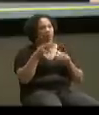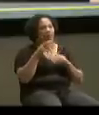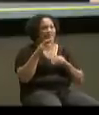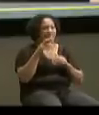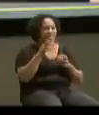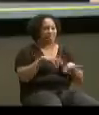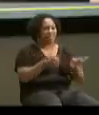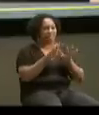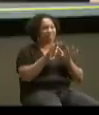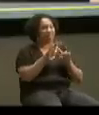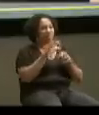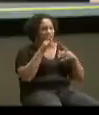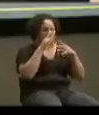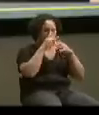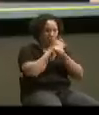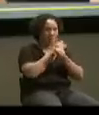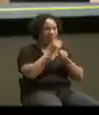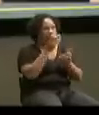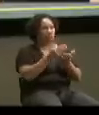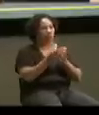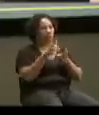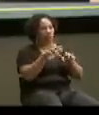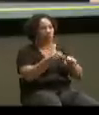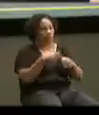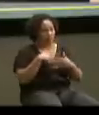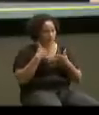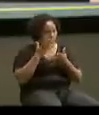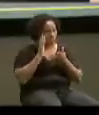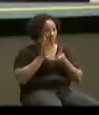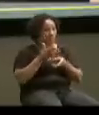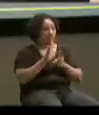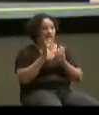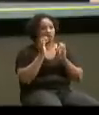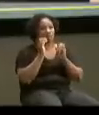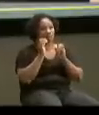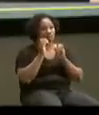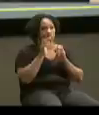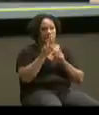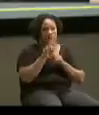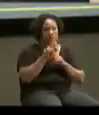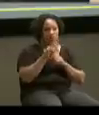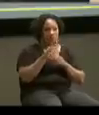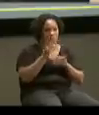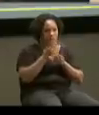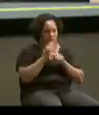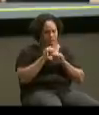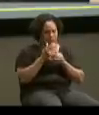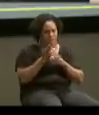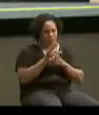PROCUREMENTS. WE MEAN COMPLEX PROCUREMENTS THAT WOULD ALLOW US A LOT OF